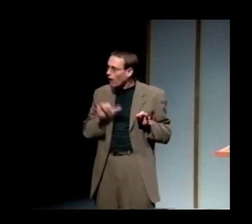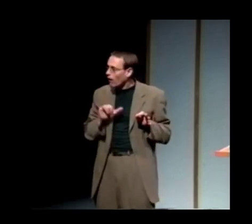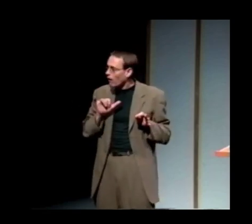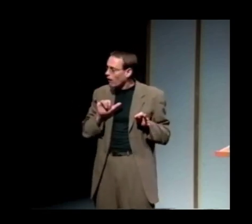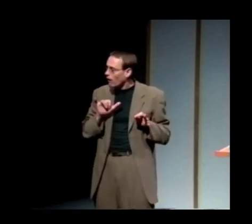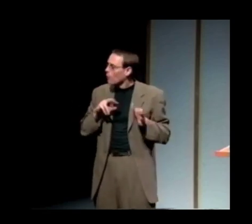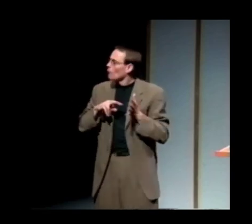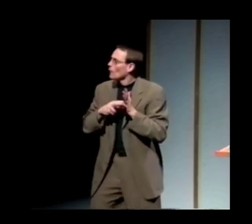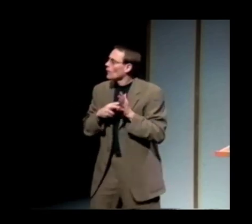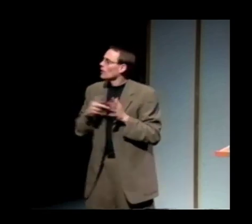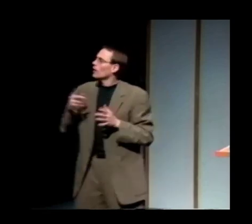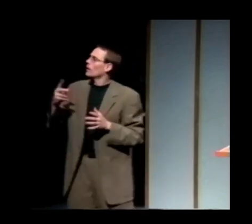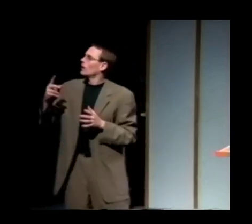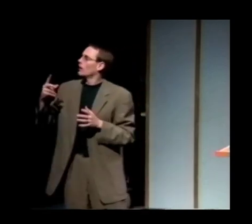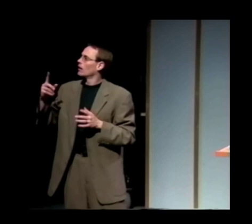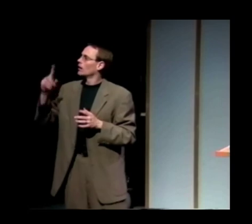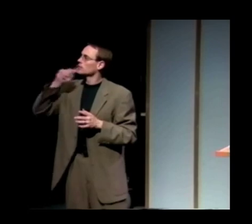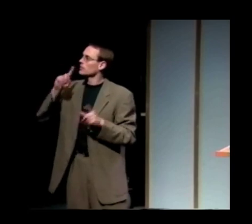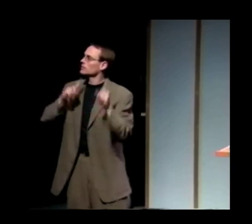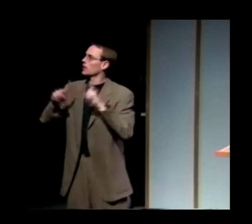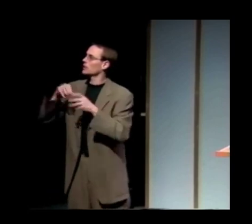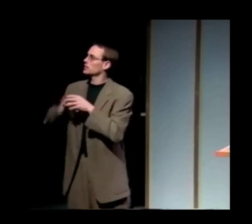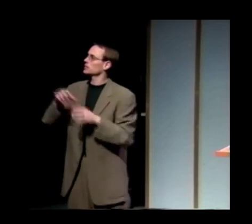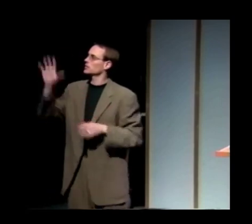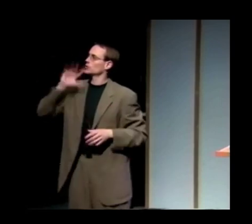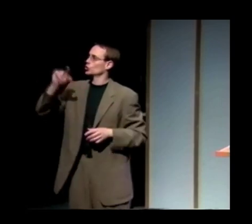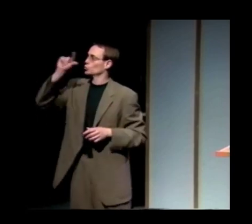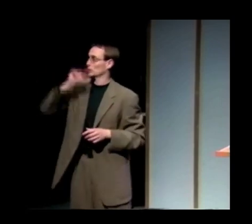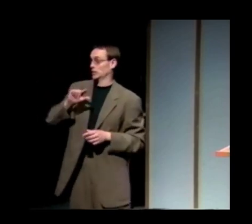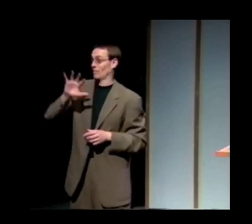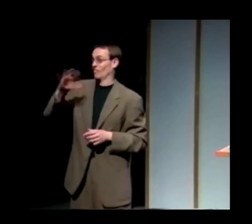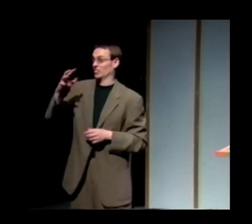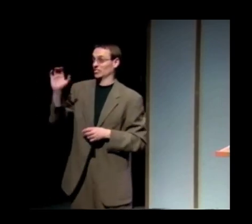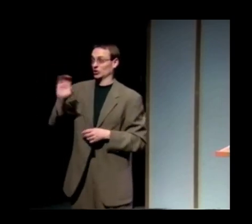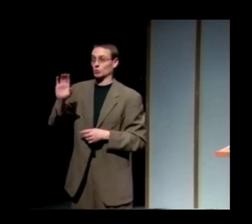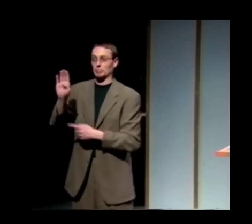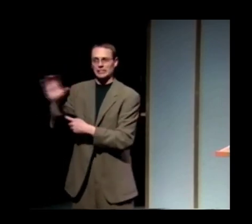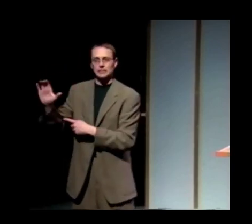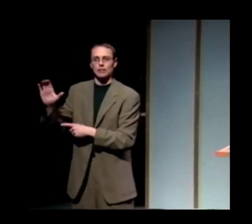THERE WAS A COMMUNITY IN ATHENS. THERE'S ALL THESE REFERENCES TO THE DEAF.